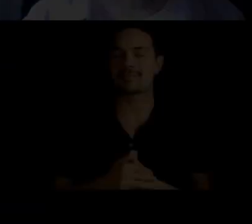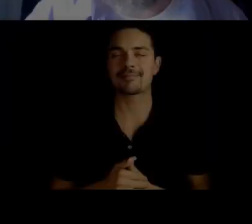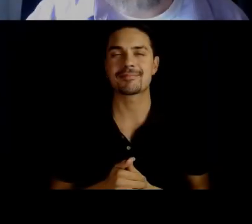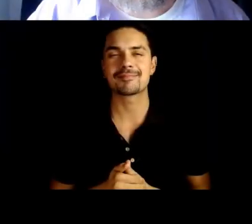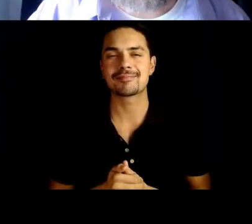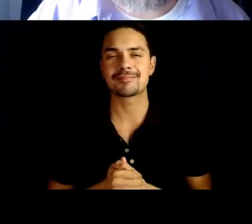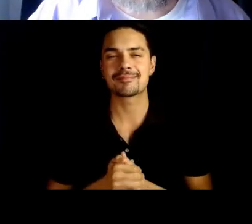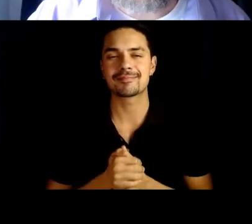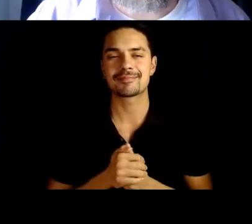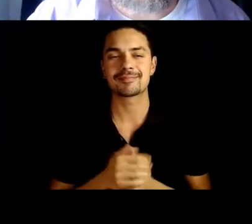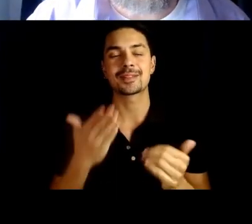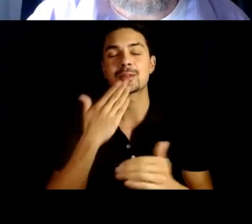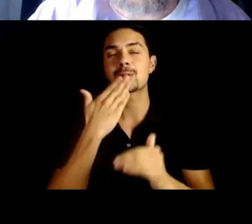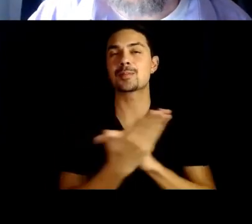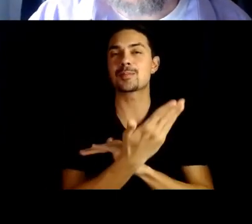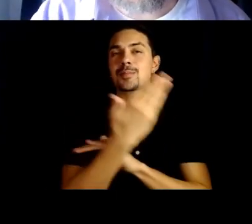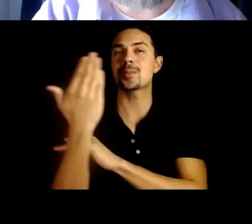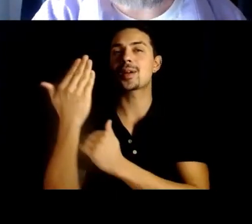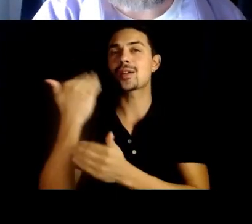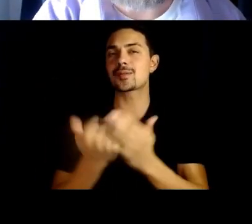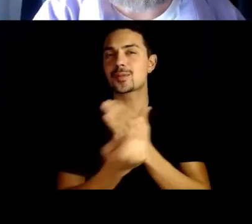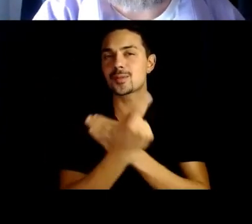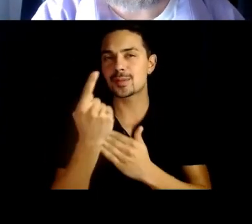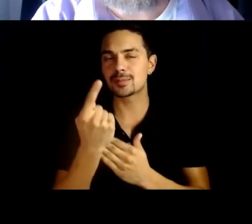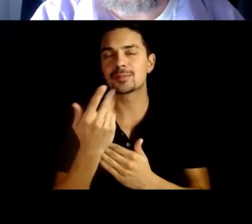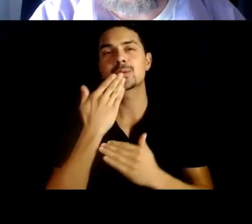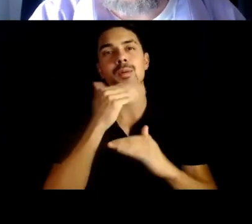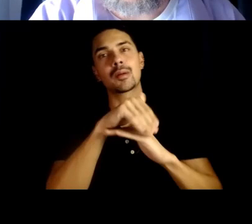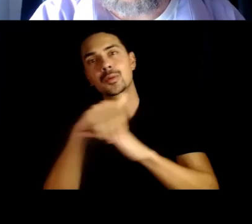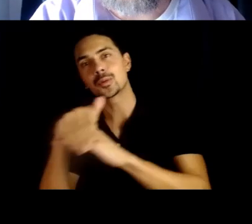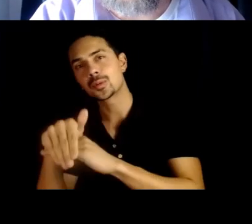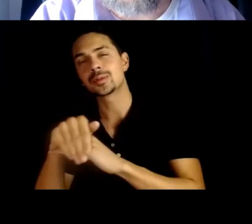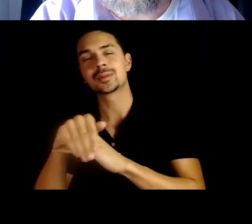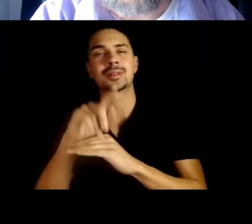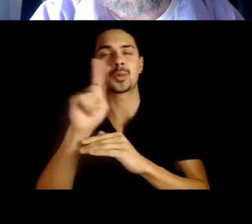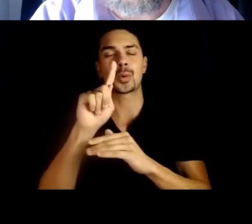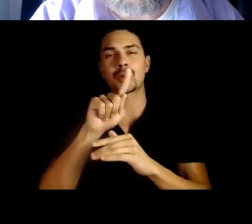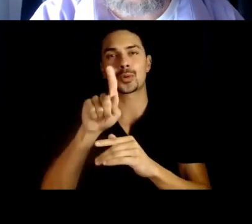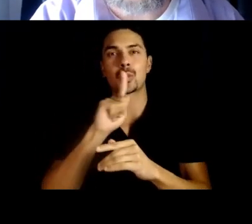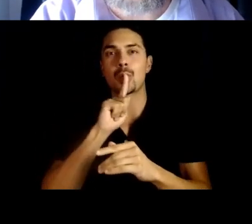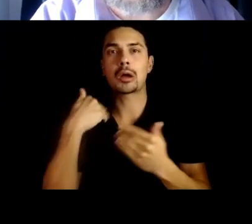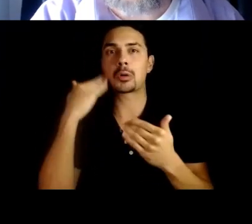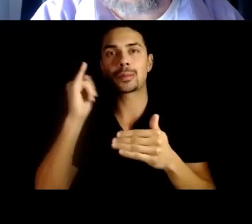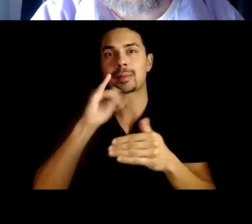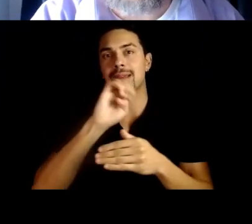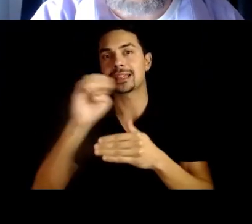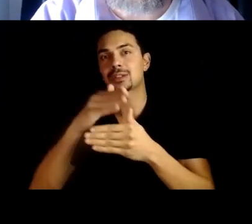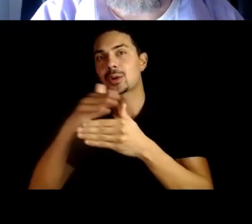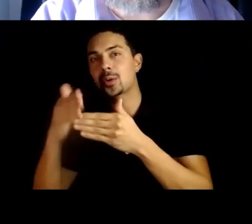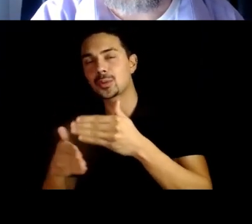Good morning everybody or good afternoon if you're on the East Coast or like our ASL interpreter,